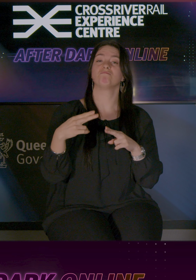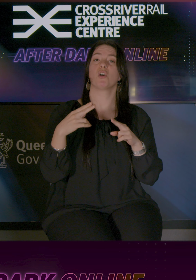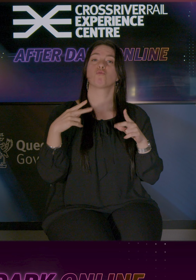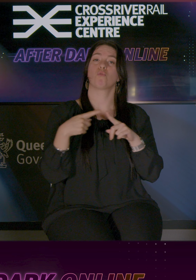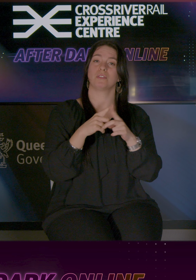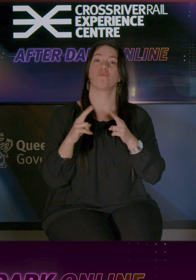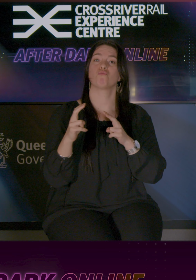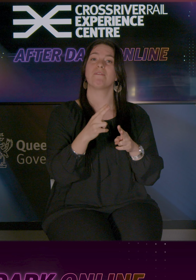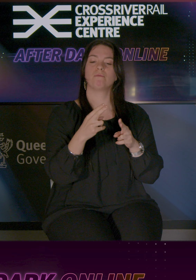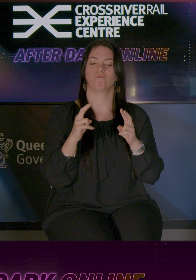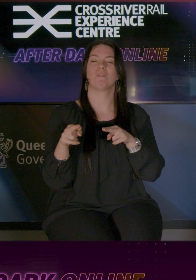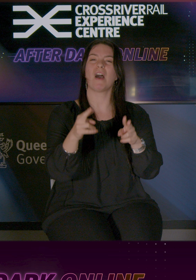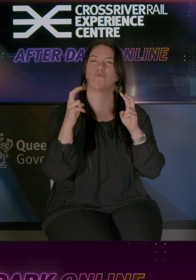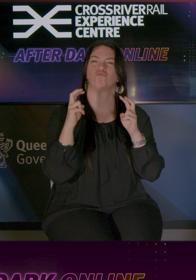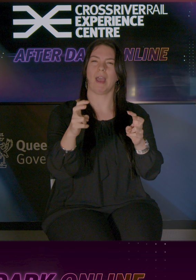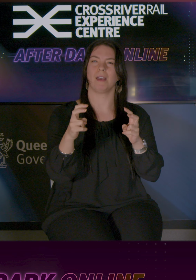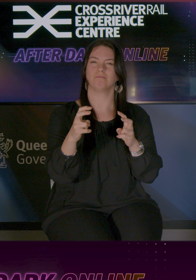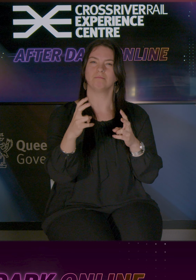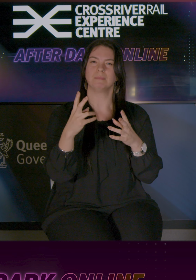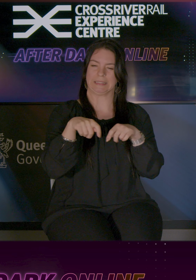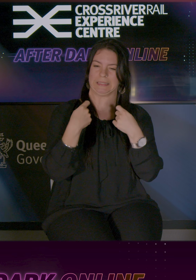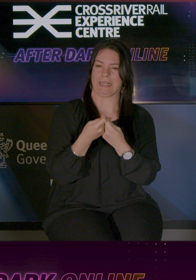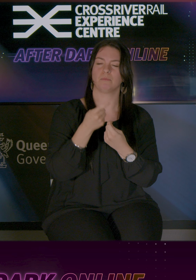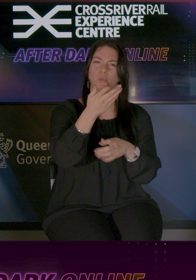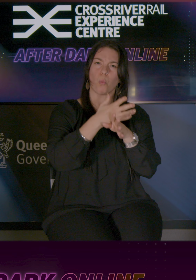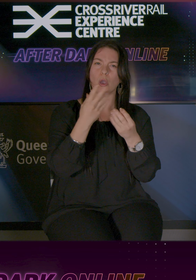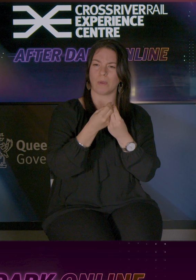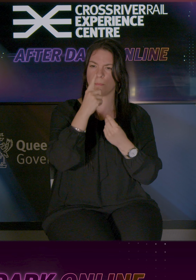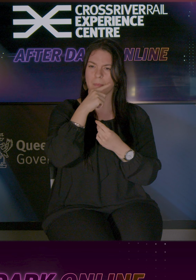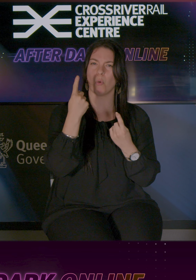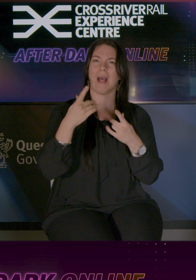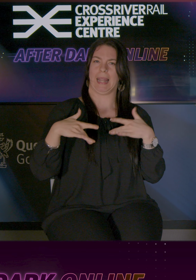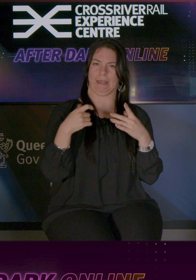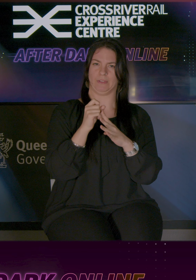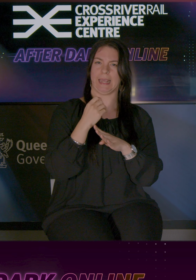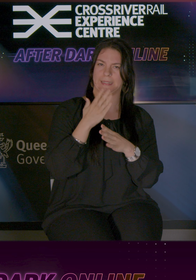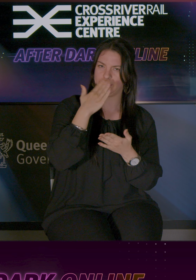with people with lived experience and to work with disability organizations and independent